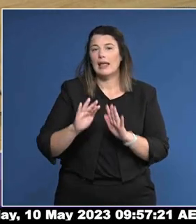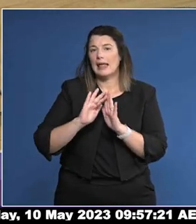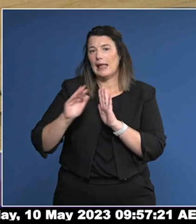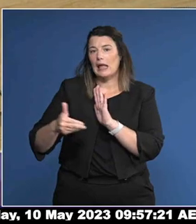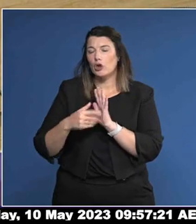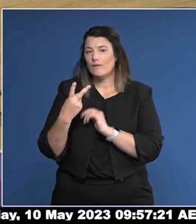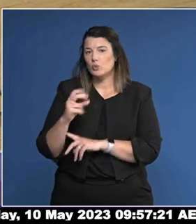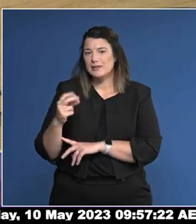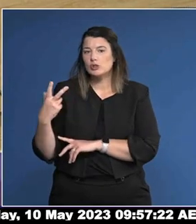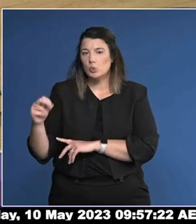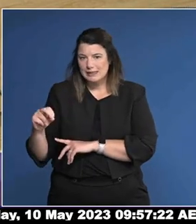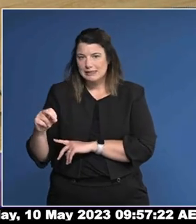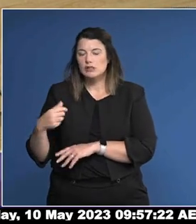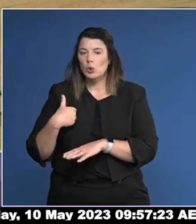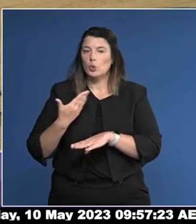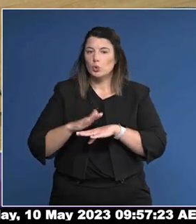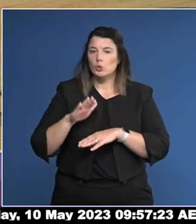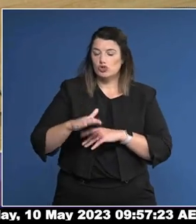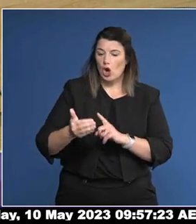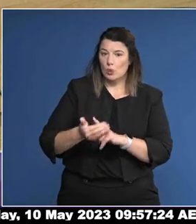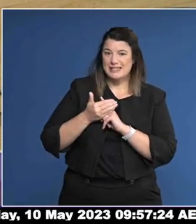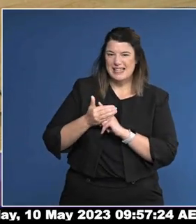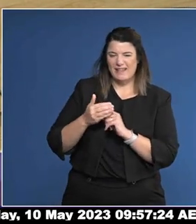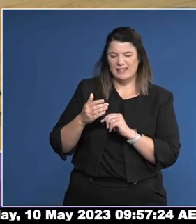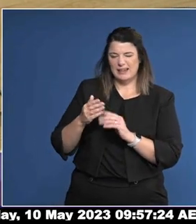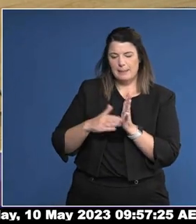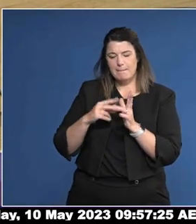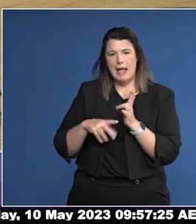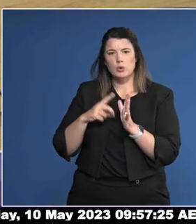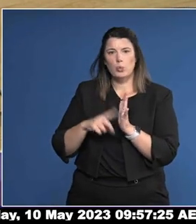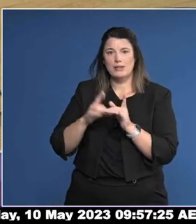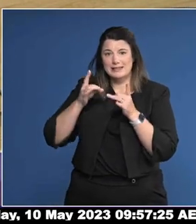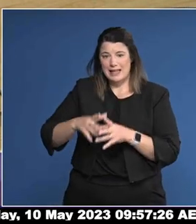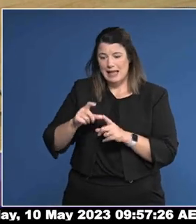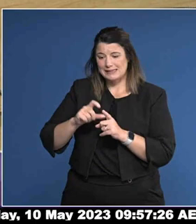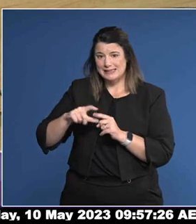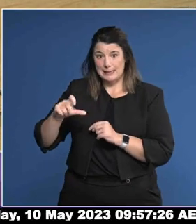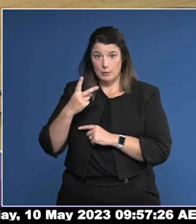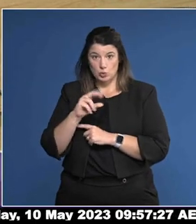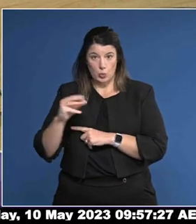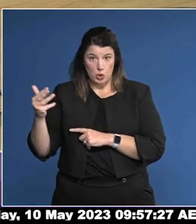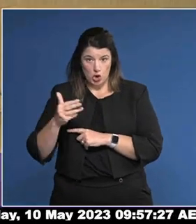So, we brought a new Child Safety Practice Manual in in December 2019, and then we built